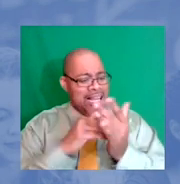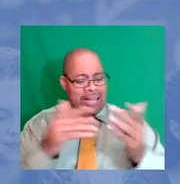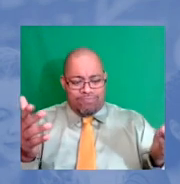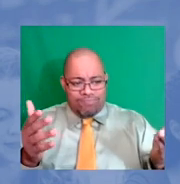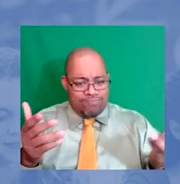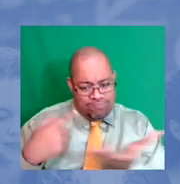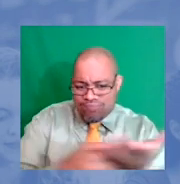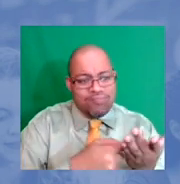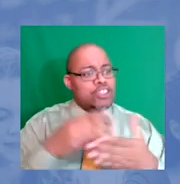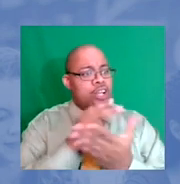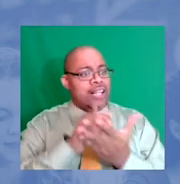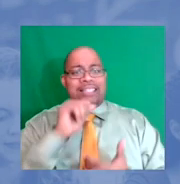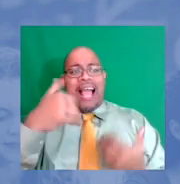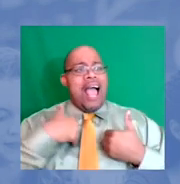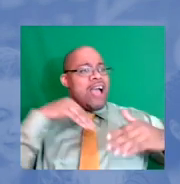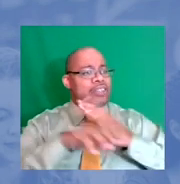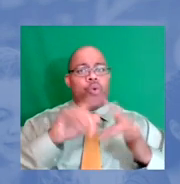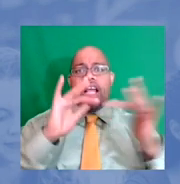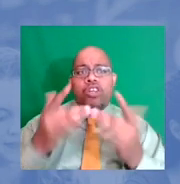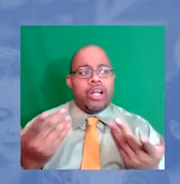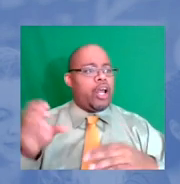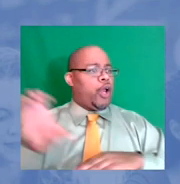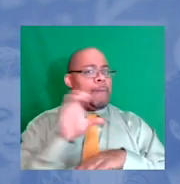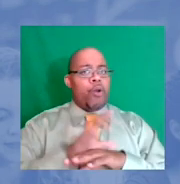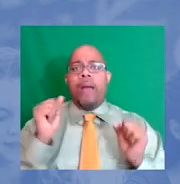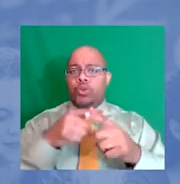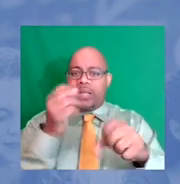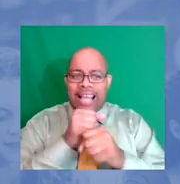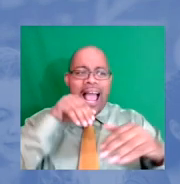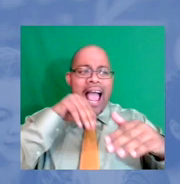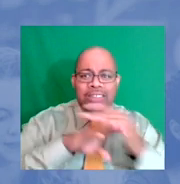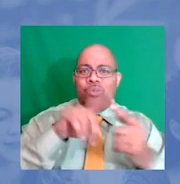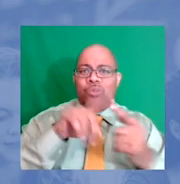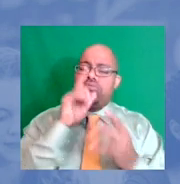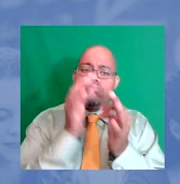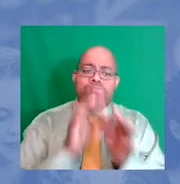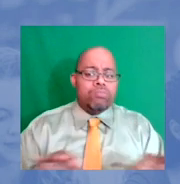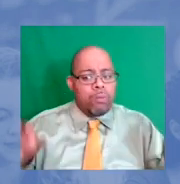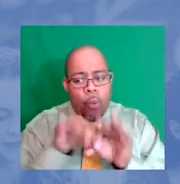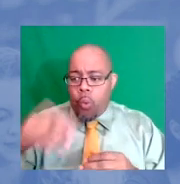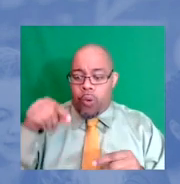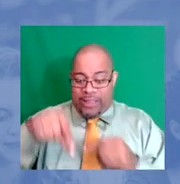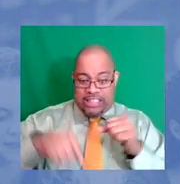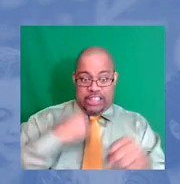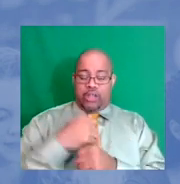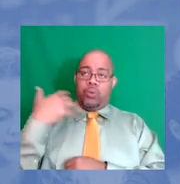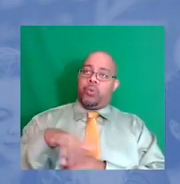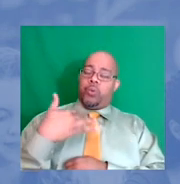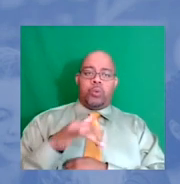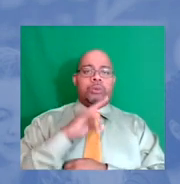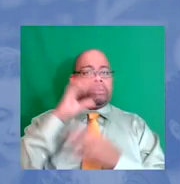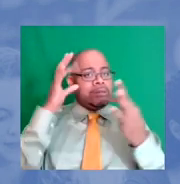ACCESS TO INTERNET OR THE COMPUTER. LIKE OLIVIA SAID BRINGING FAMILIES TO THE